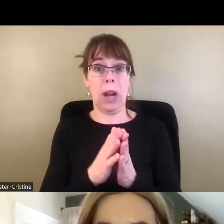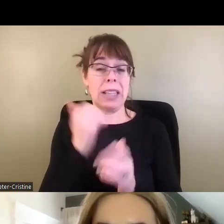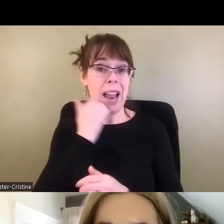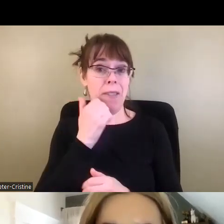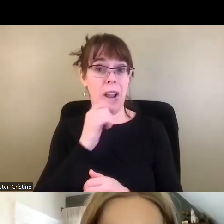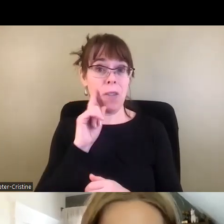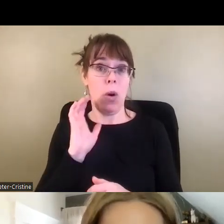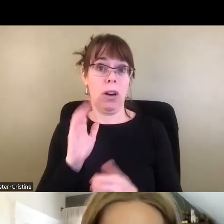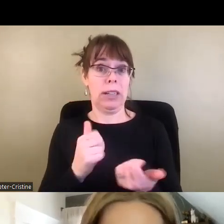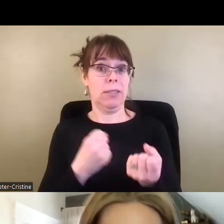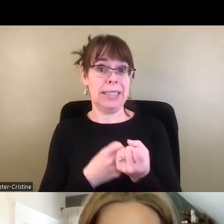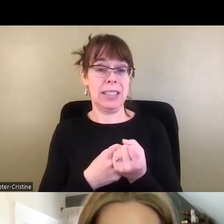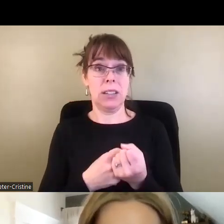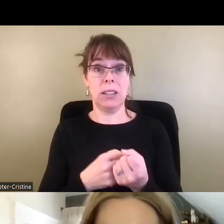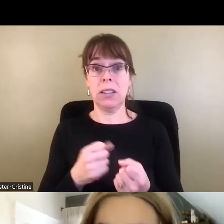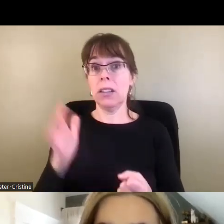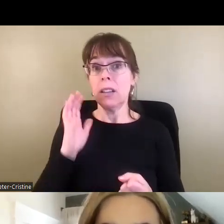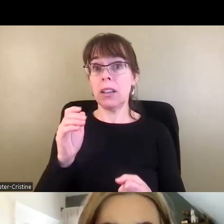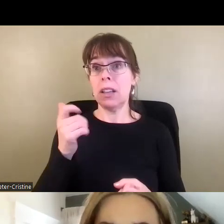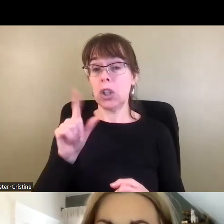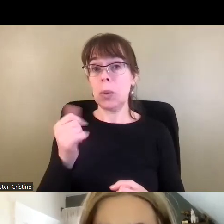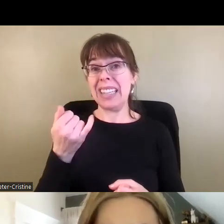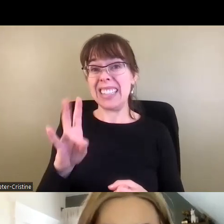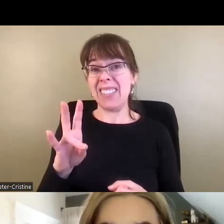In my first days running the fund back in 2017, it was a lot smaller.